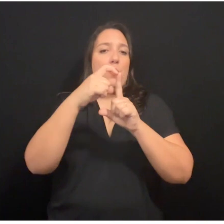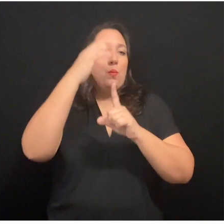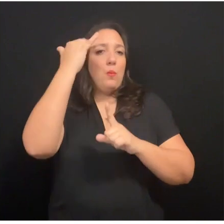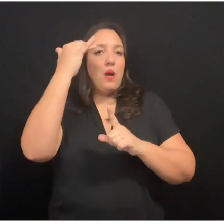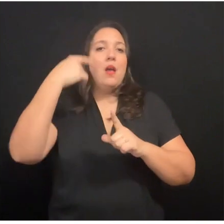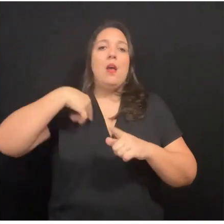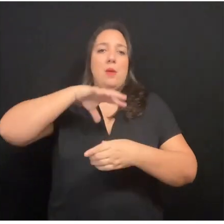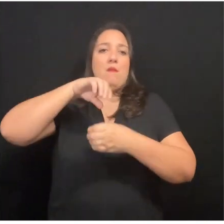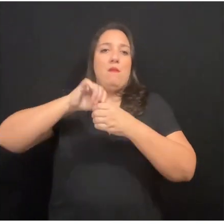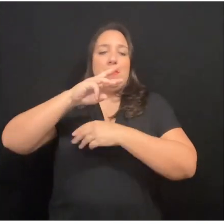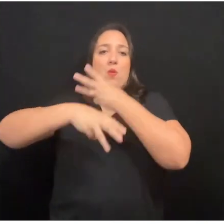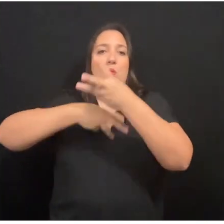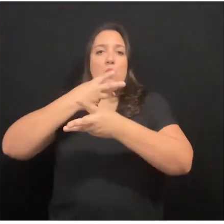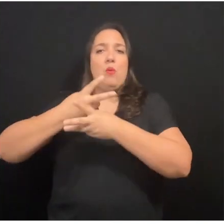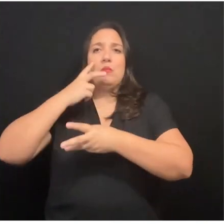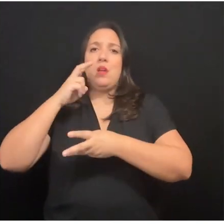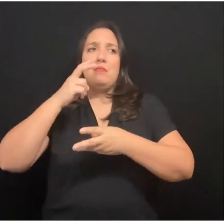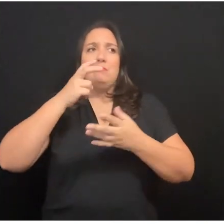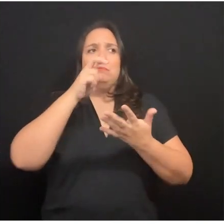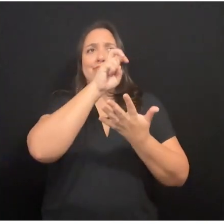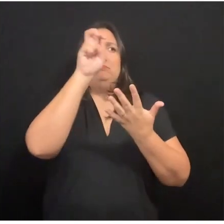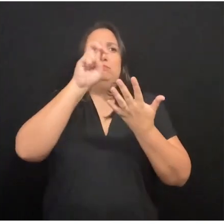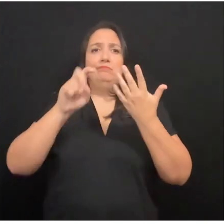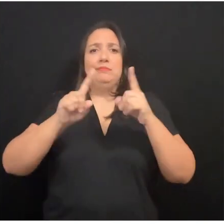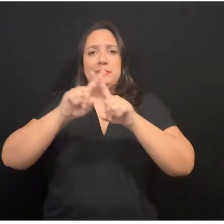trans world, just transiting the world of genders.